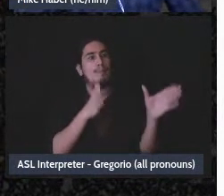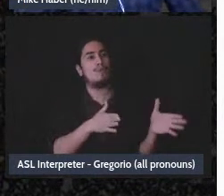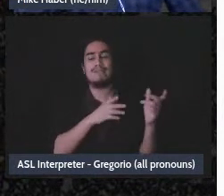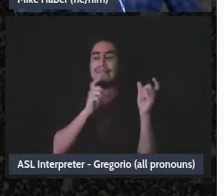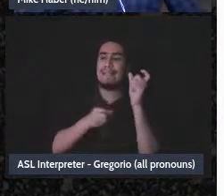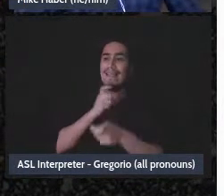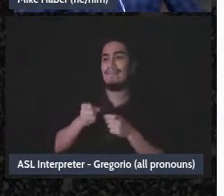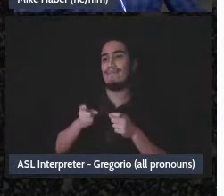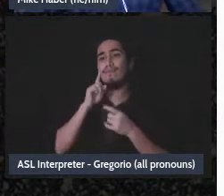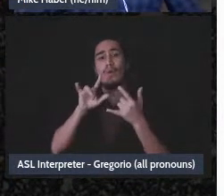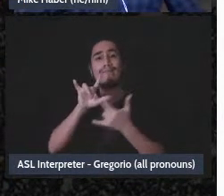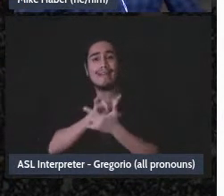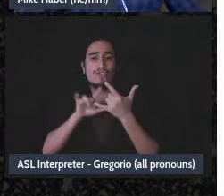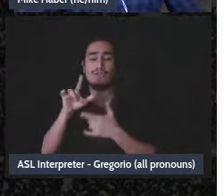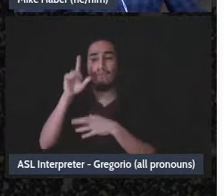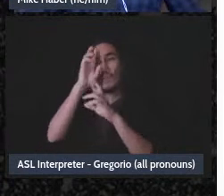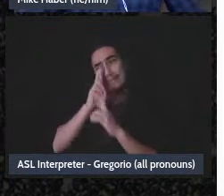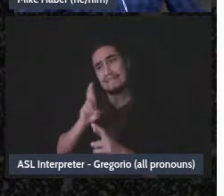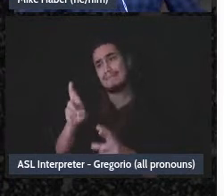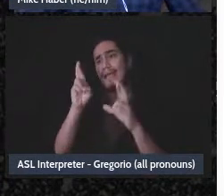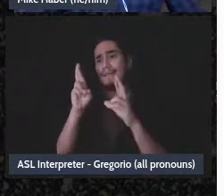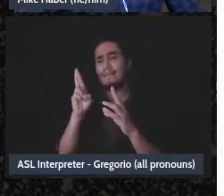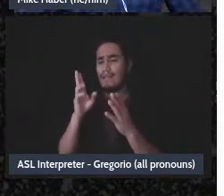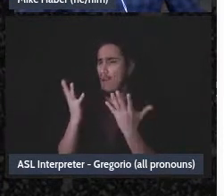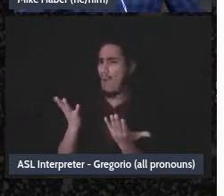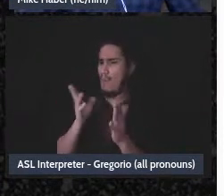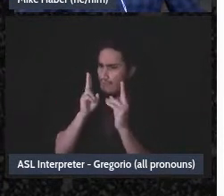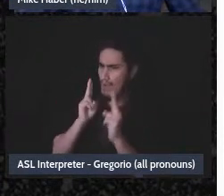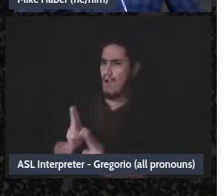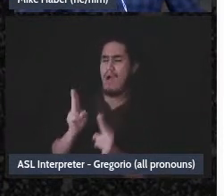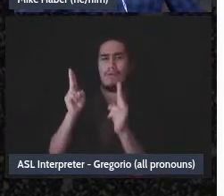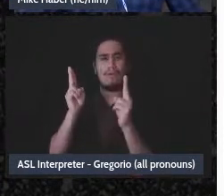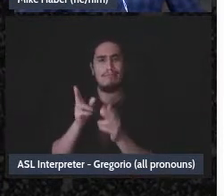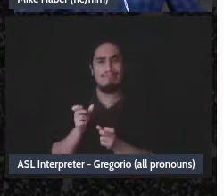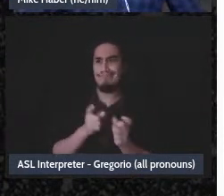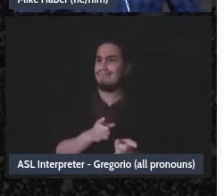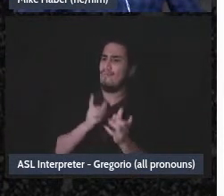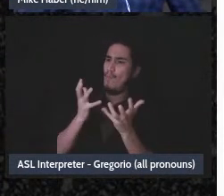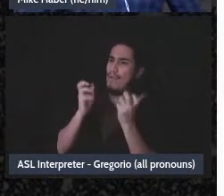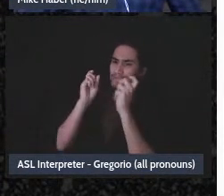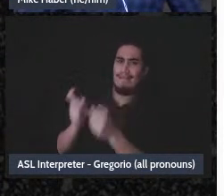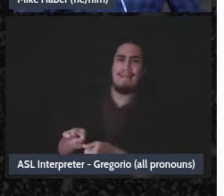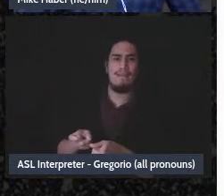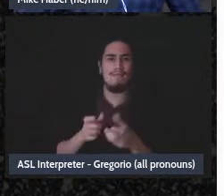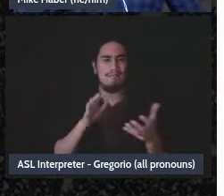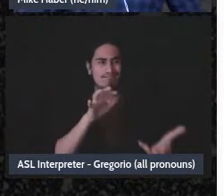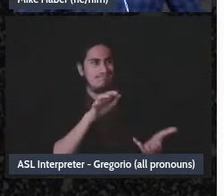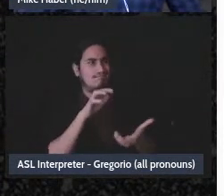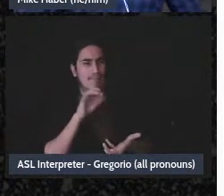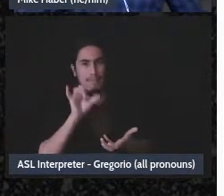admiration charity or like impulses.” The general idea here is that it's not